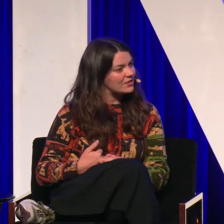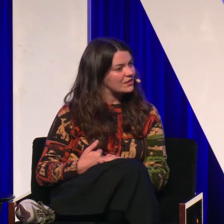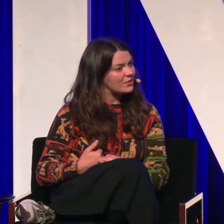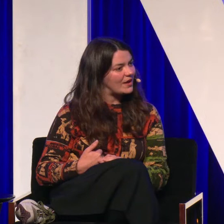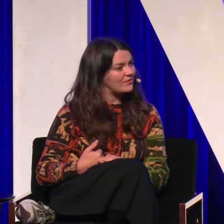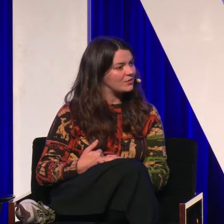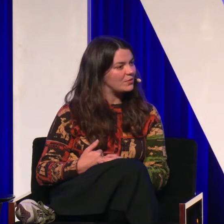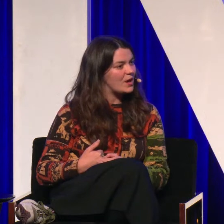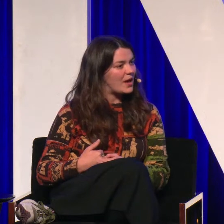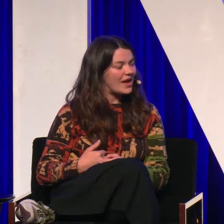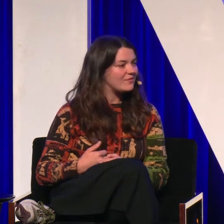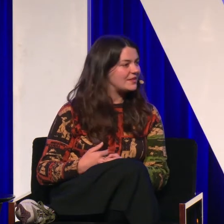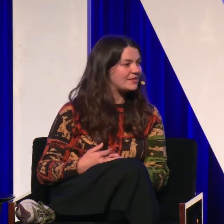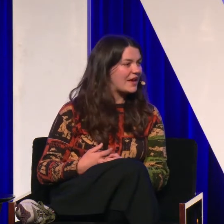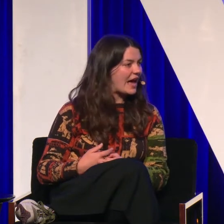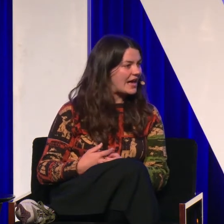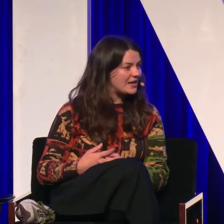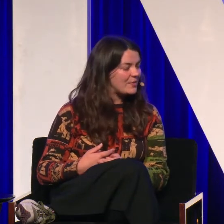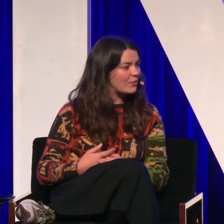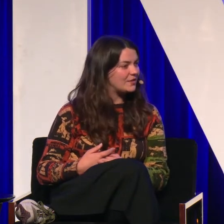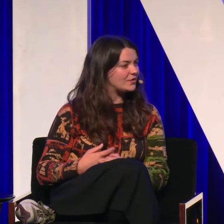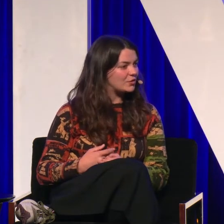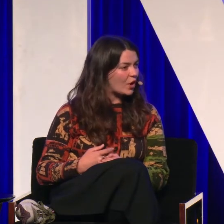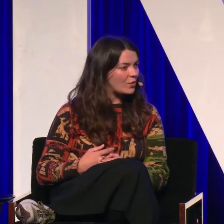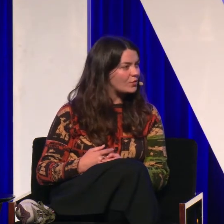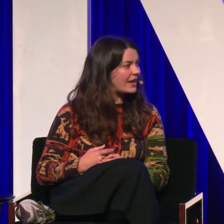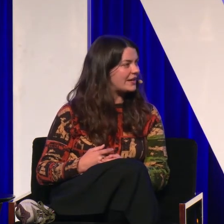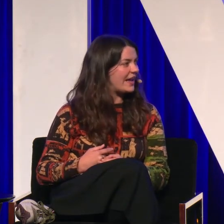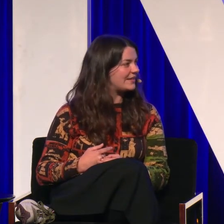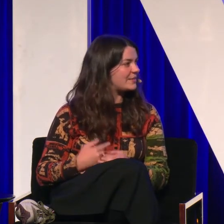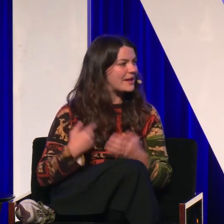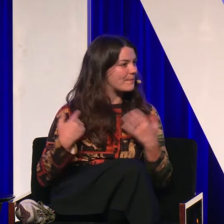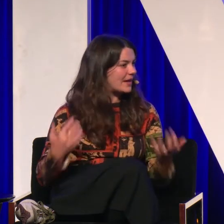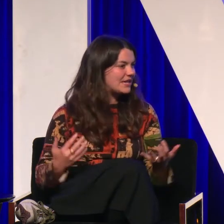you have to have this aim or this goal and you've to make money.